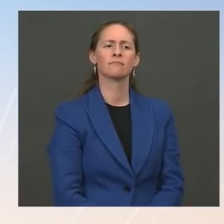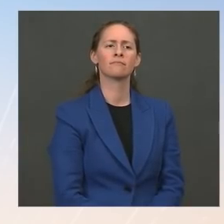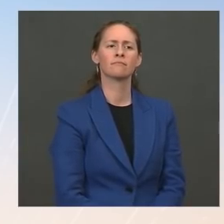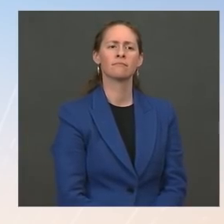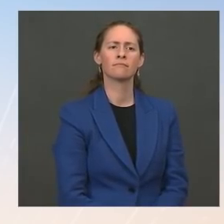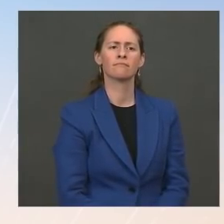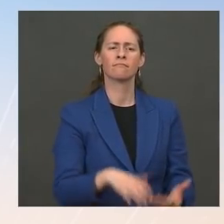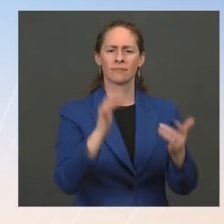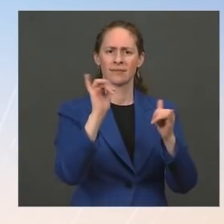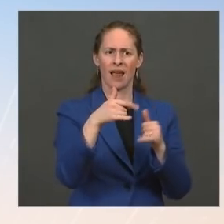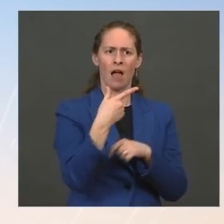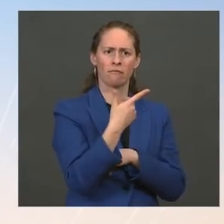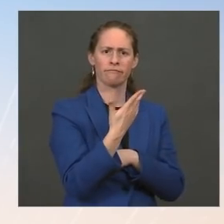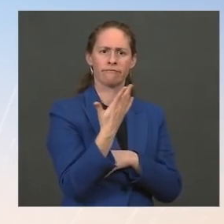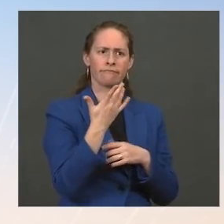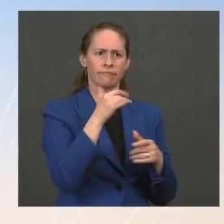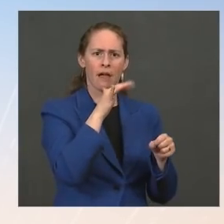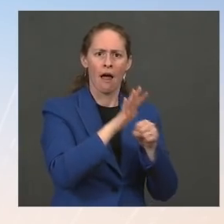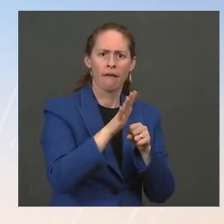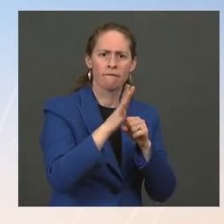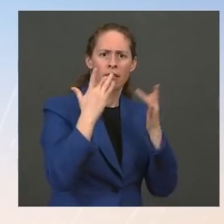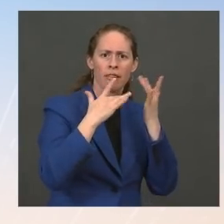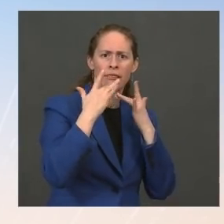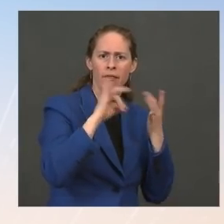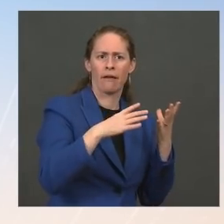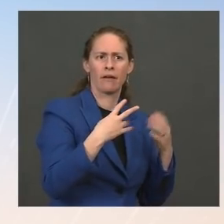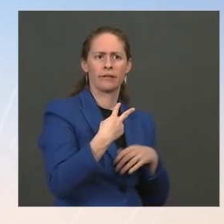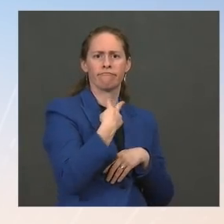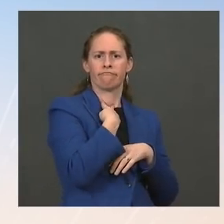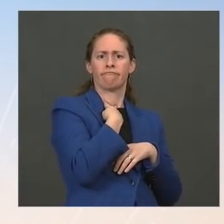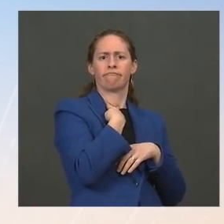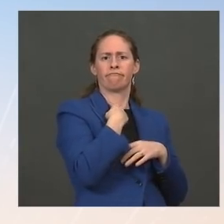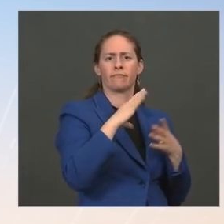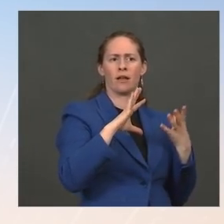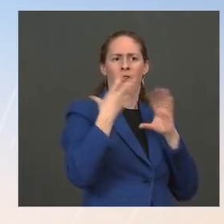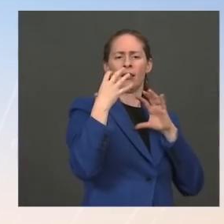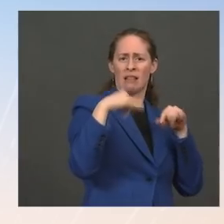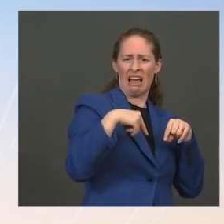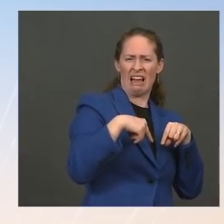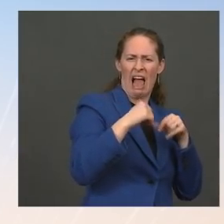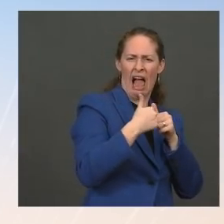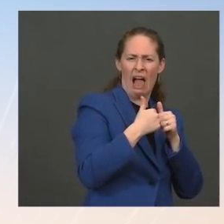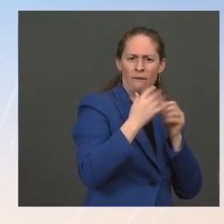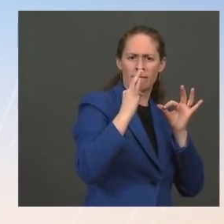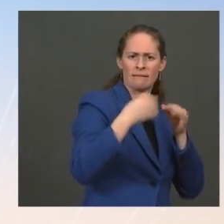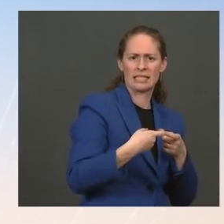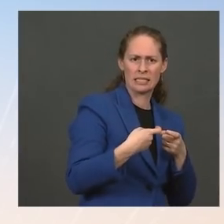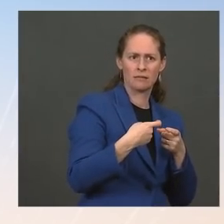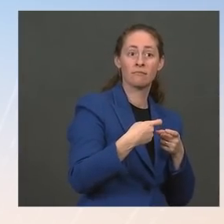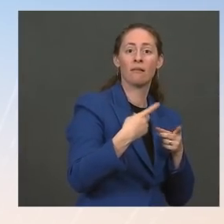and to report to the American people -- sitting with a number of CEOs through private conversations and what they've said publicly --